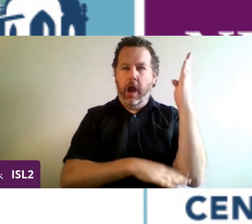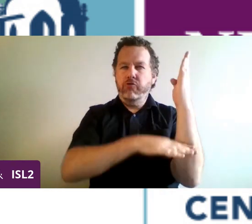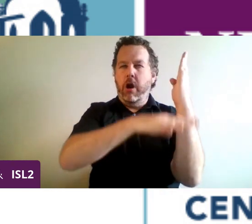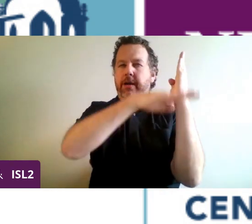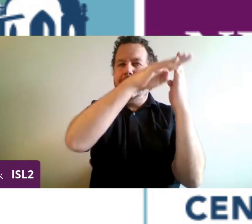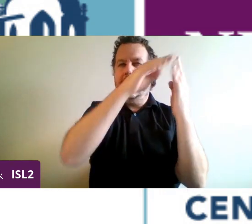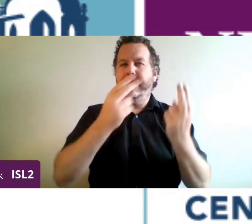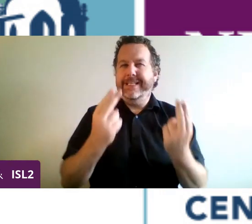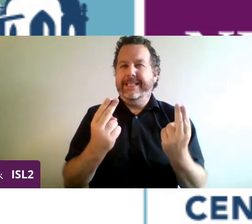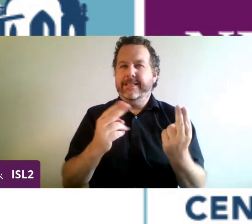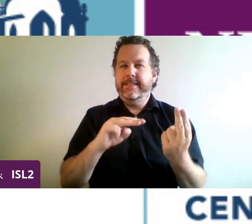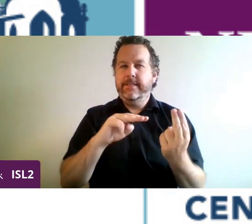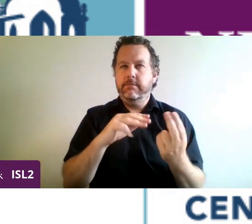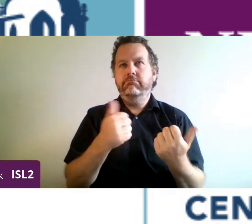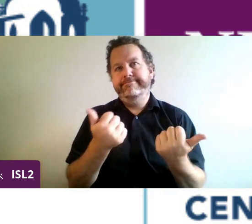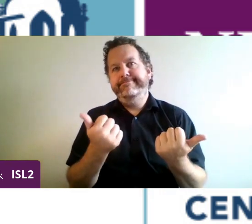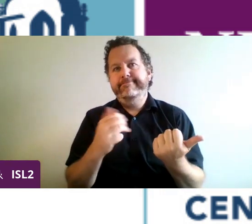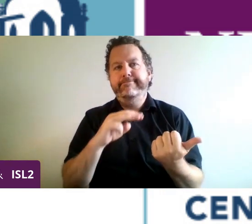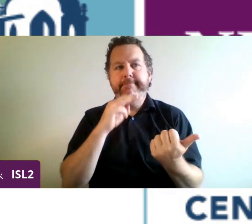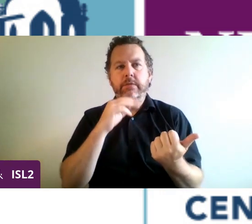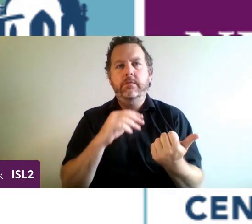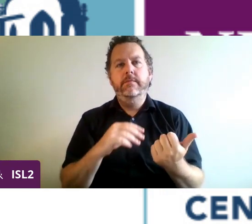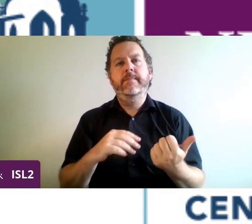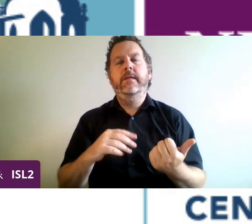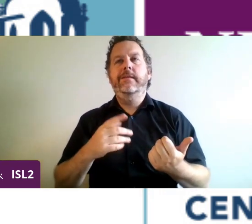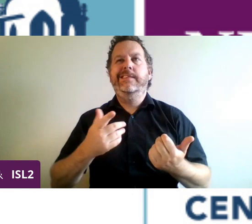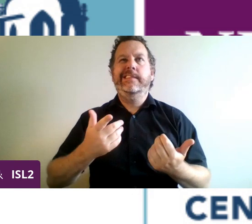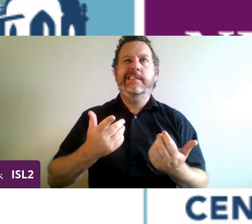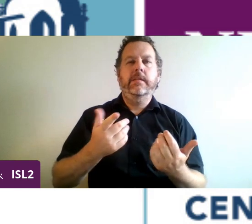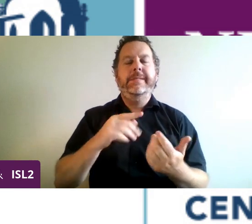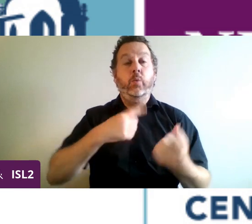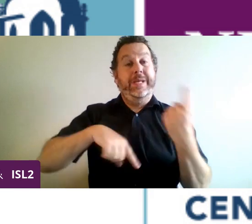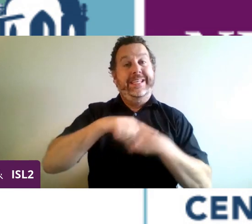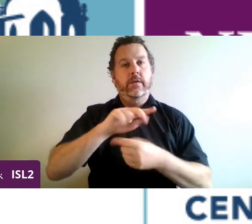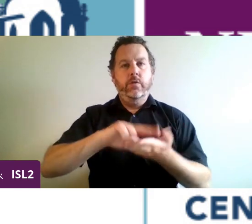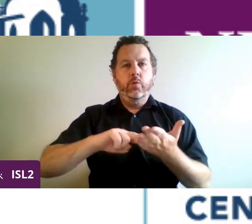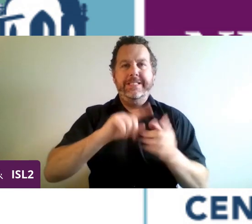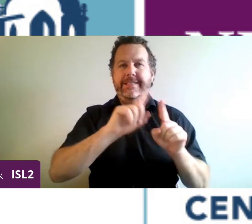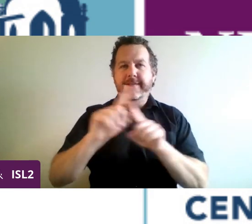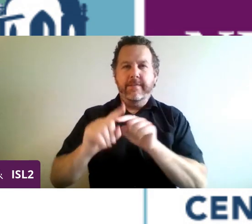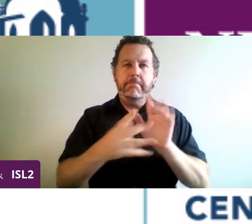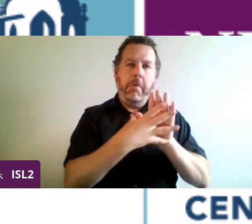The model and frameworks we are operating are very much charity based still.